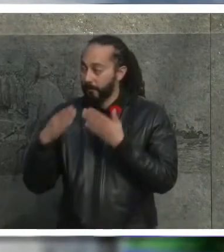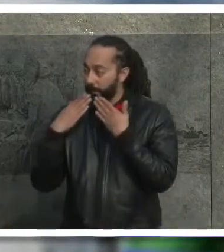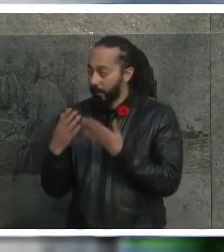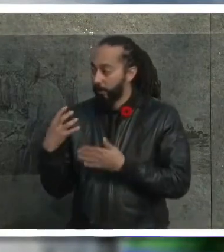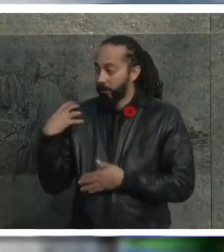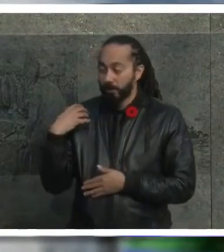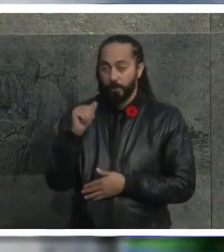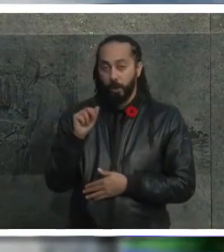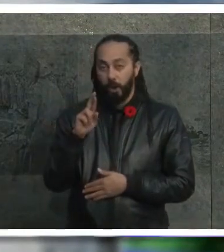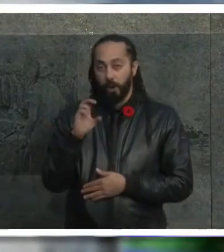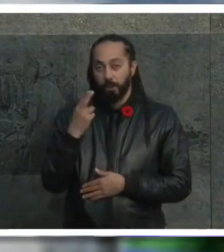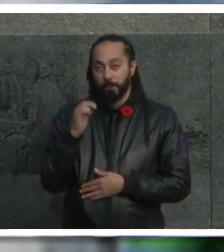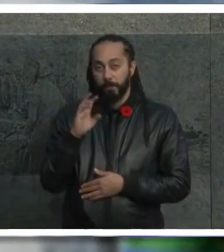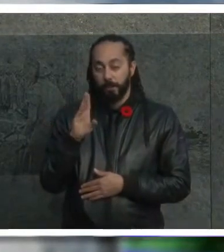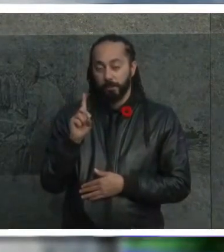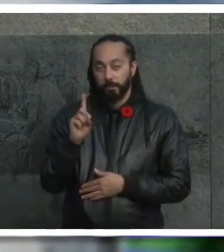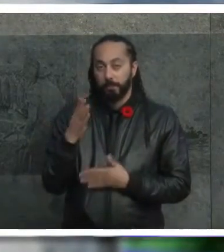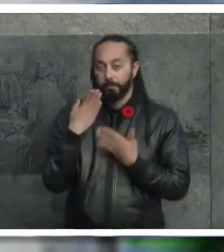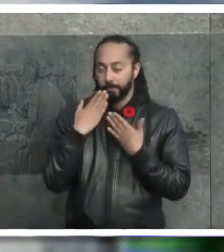Thank you Chief Archibald.